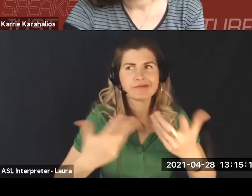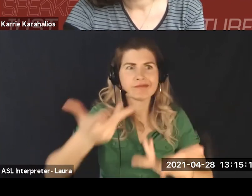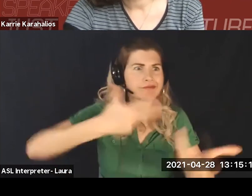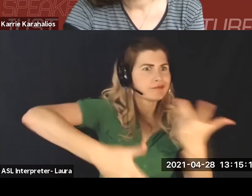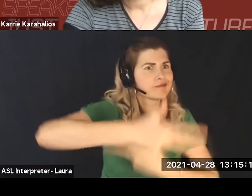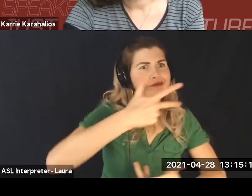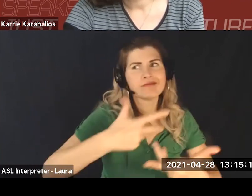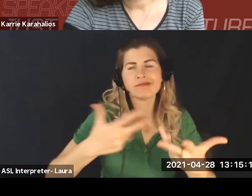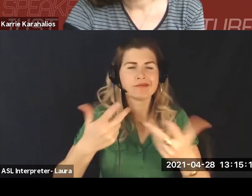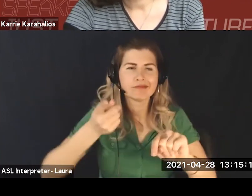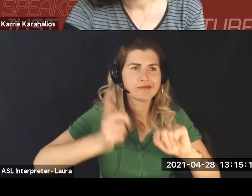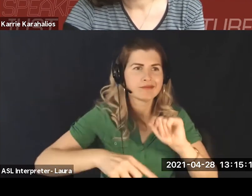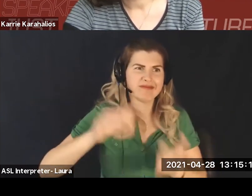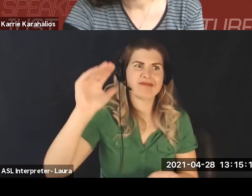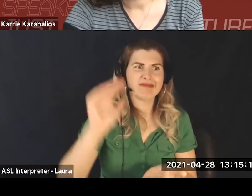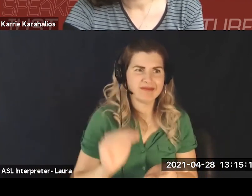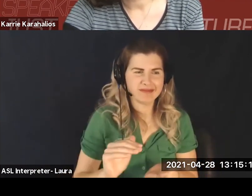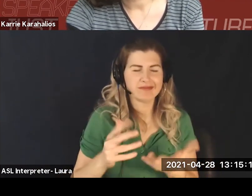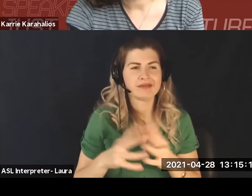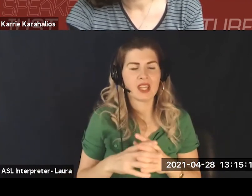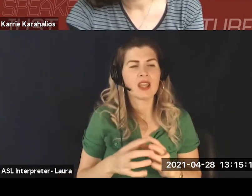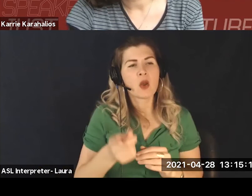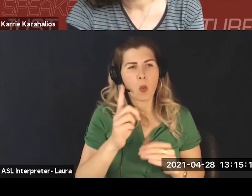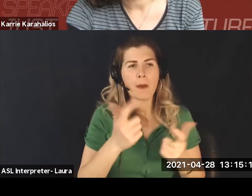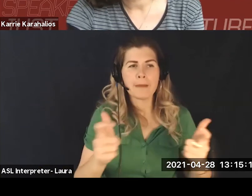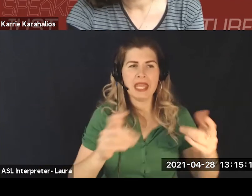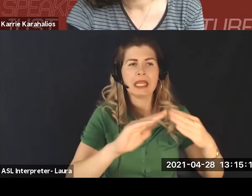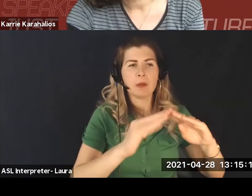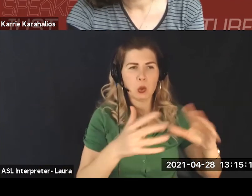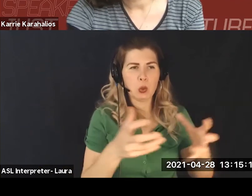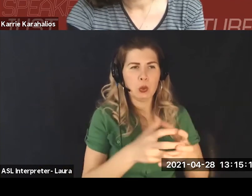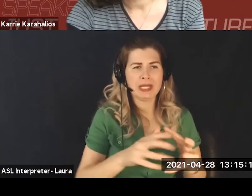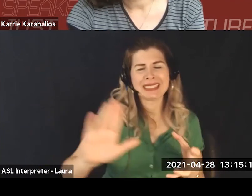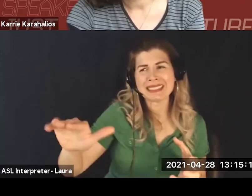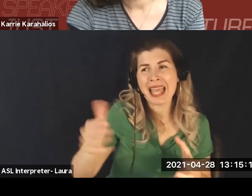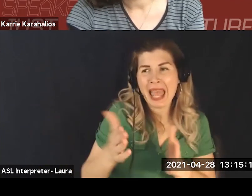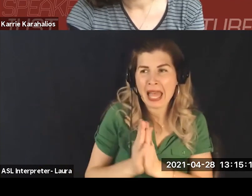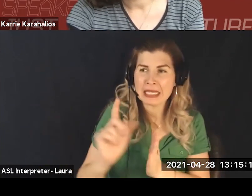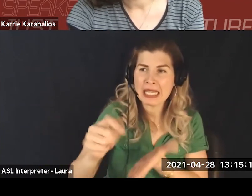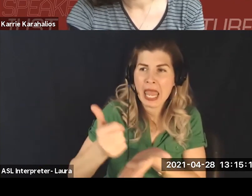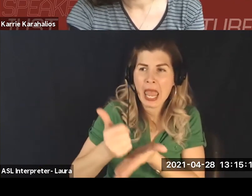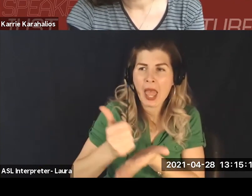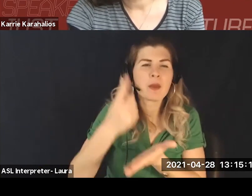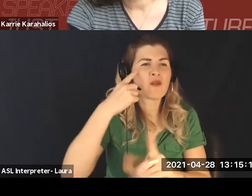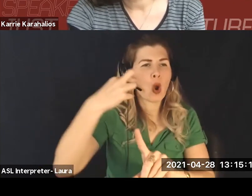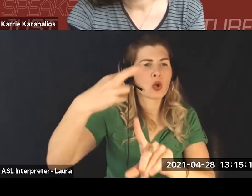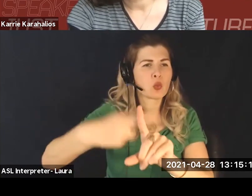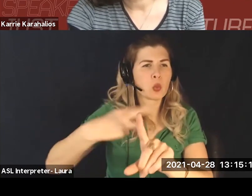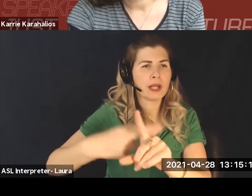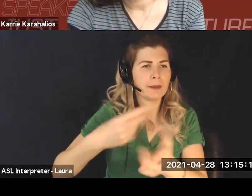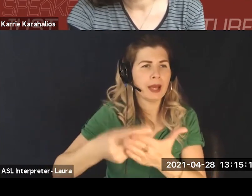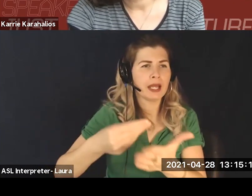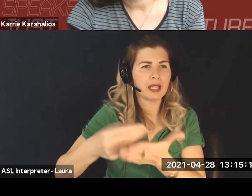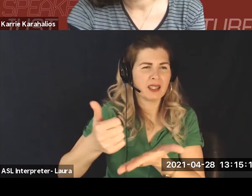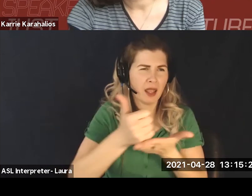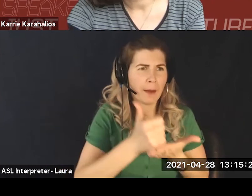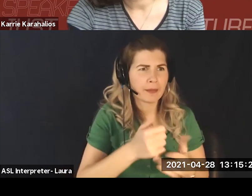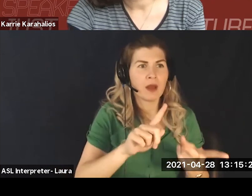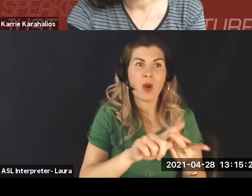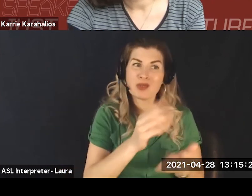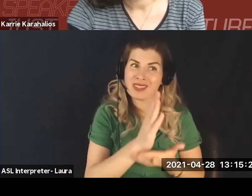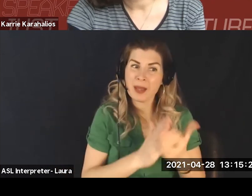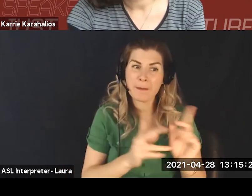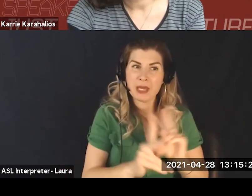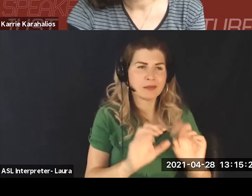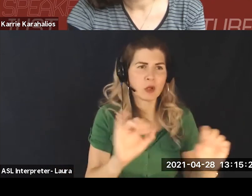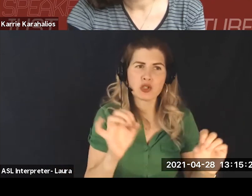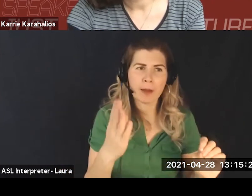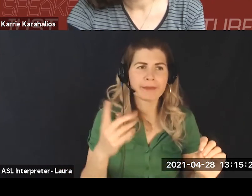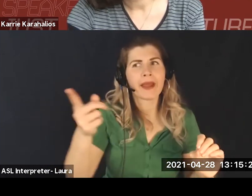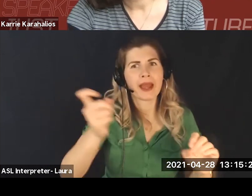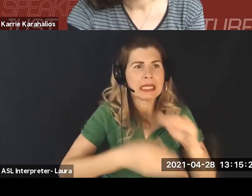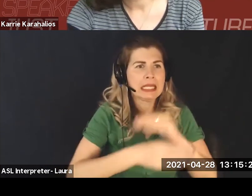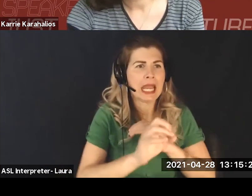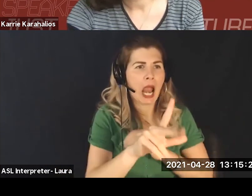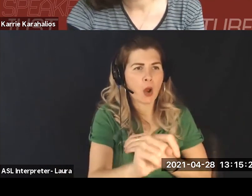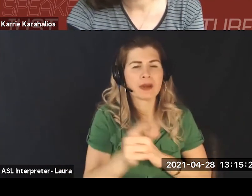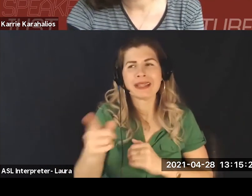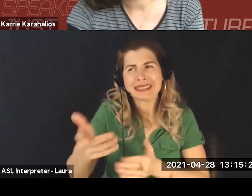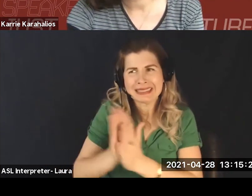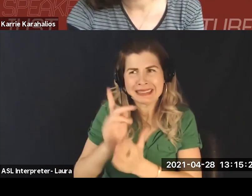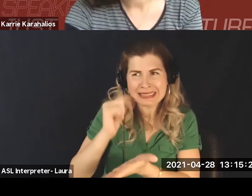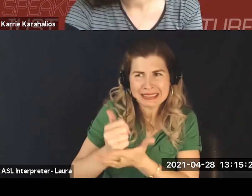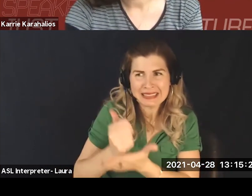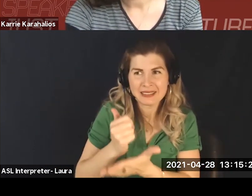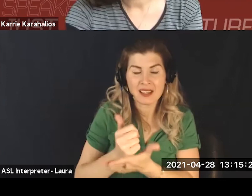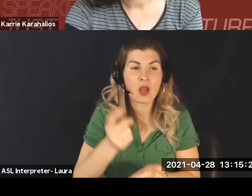Like, there's a community there's like a big community alliance that was coming together to ask for like rental assistance eviction moratoriums and, you know, also to fight the shutdown of the library like one of those, the mayor had proposed to shut